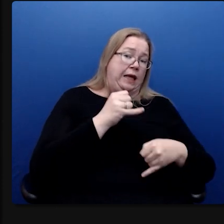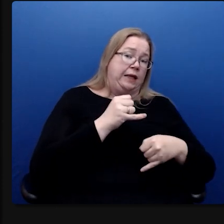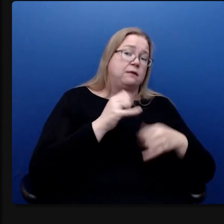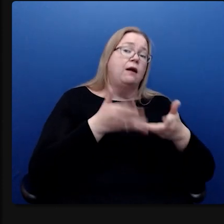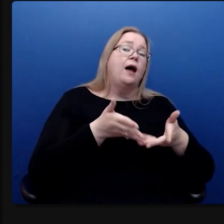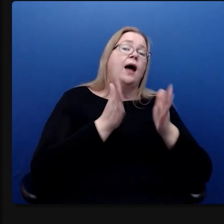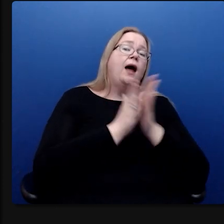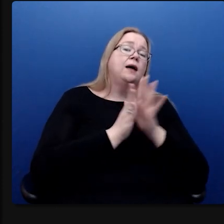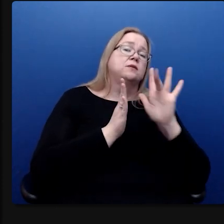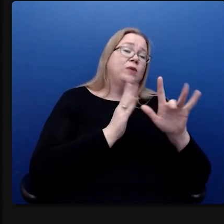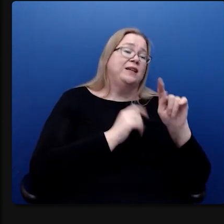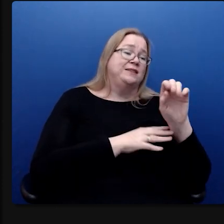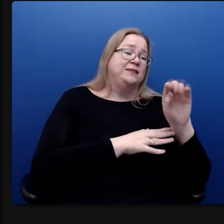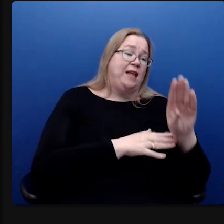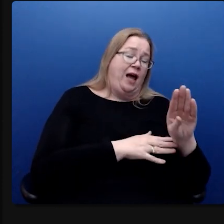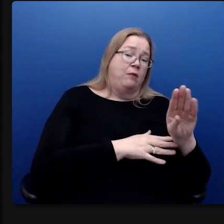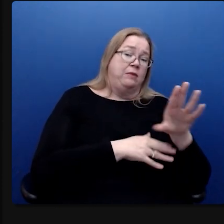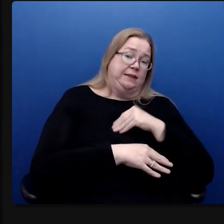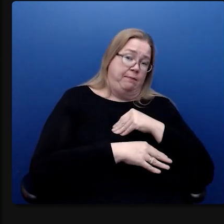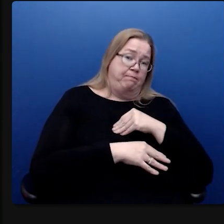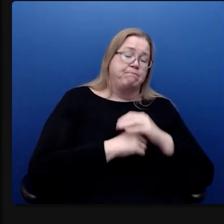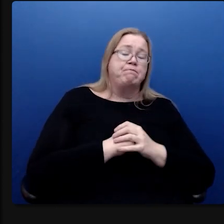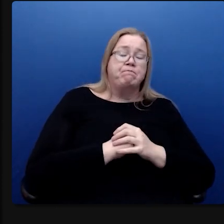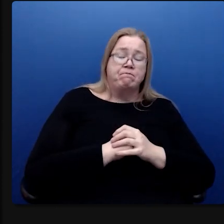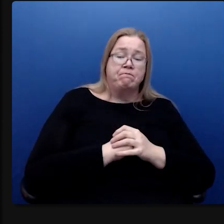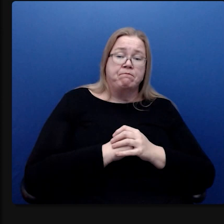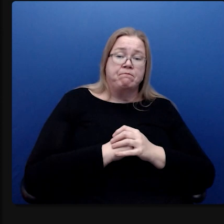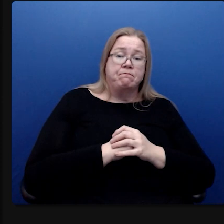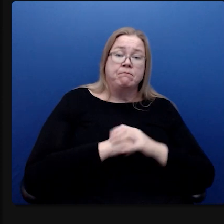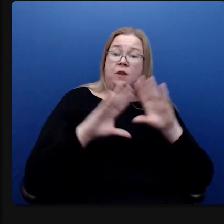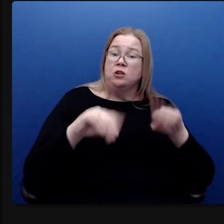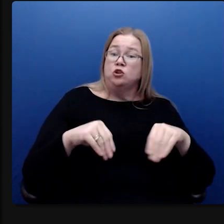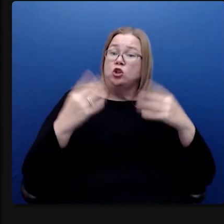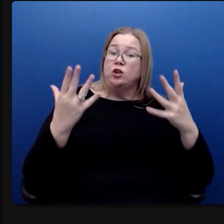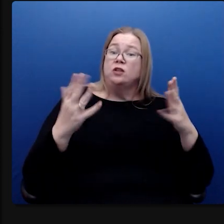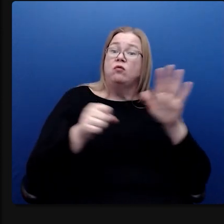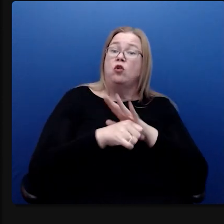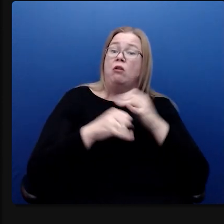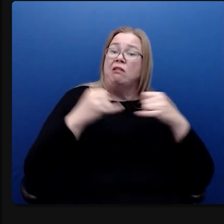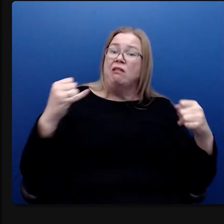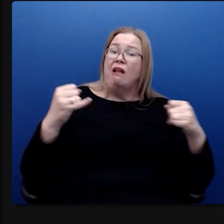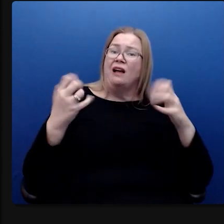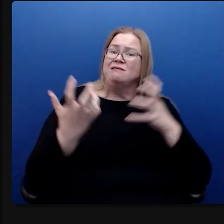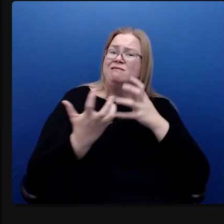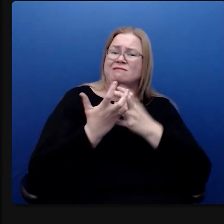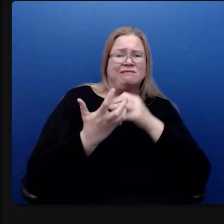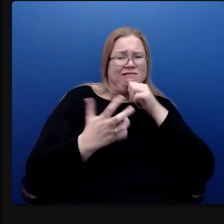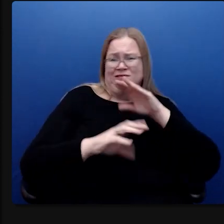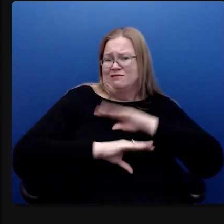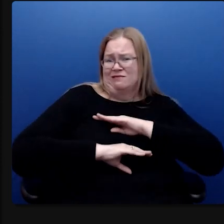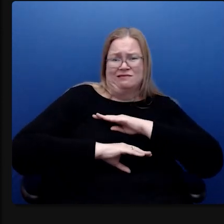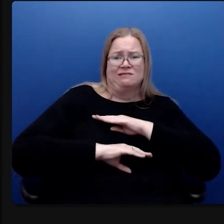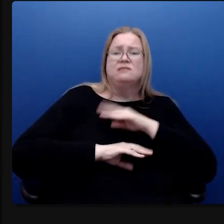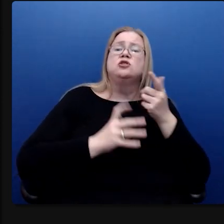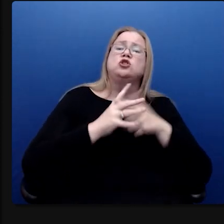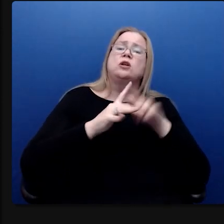At the end of the line, it will prompt you to press tab to accept. If the suggested whole line completion does not fit your need,